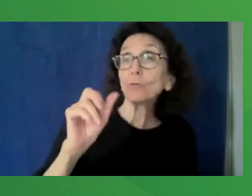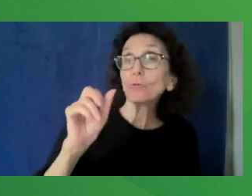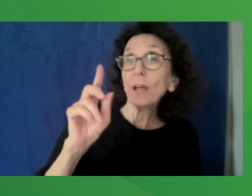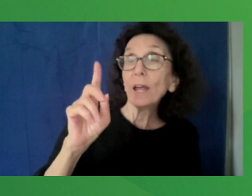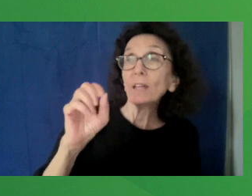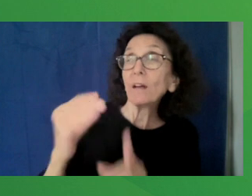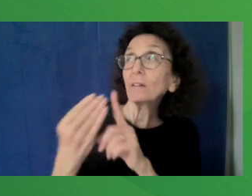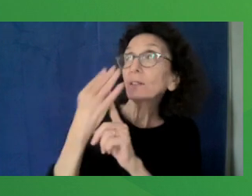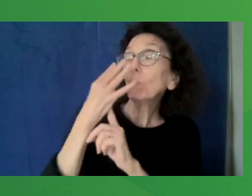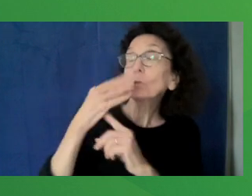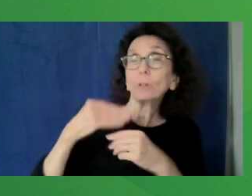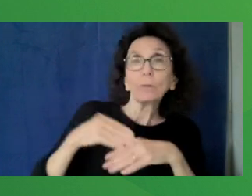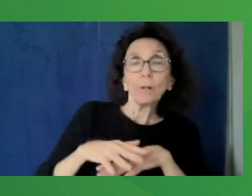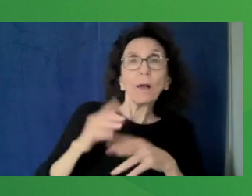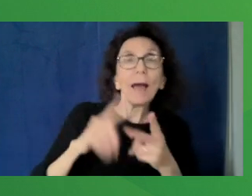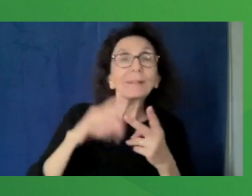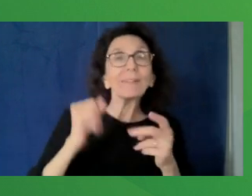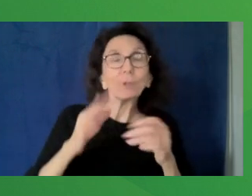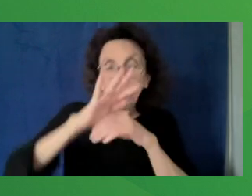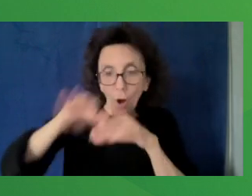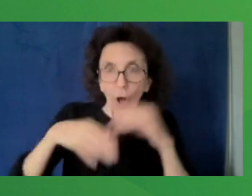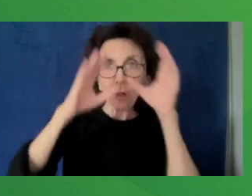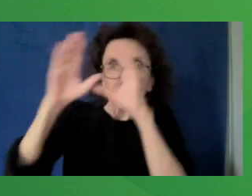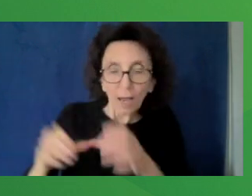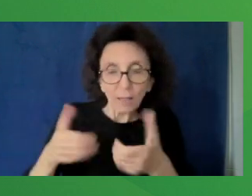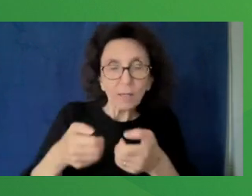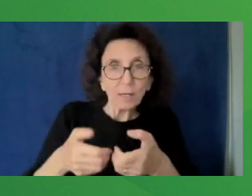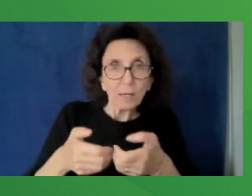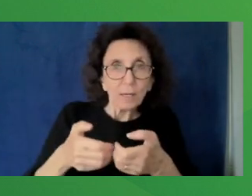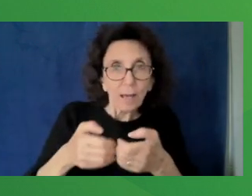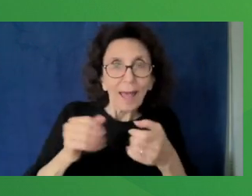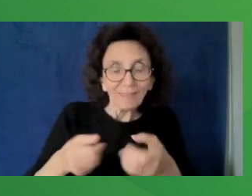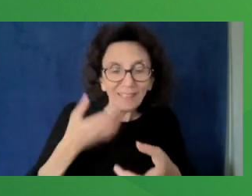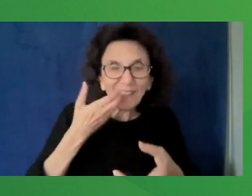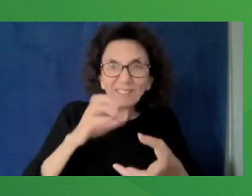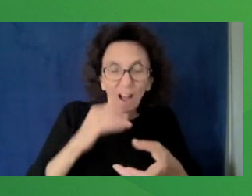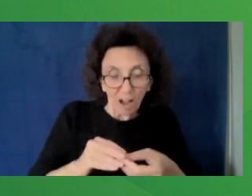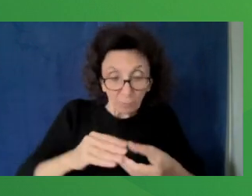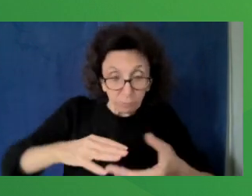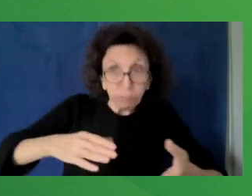overplaying video games all night till your device overheats. Next slide. Yep.